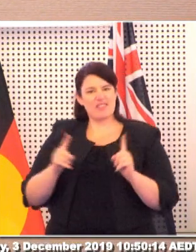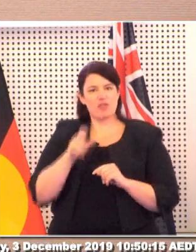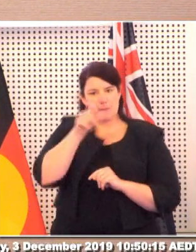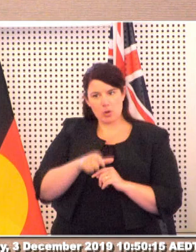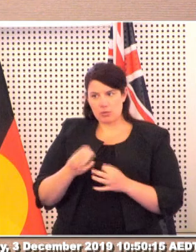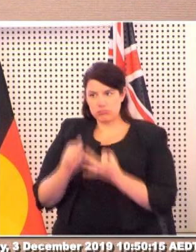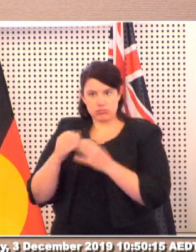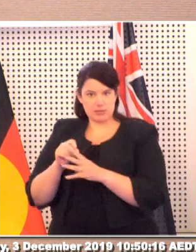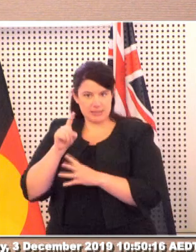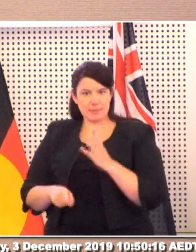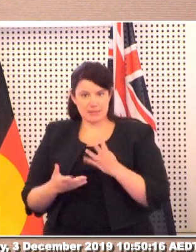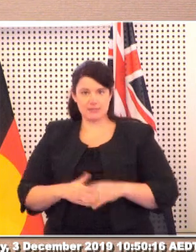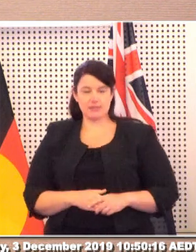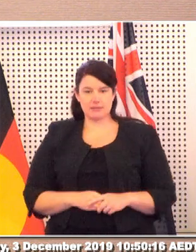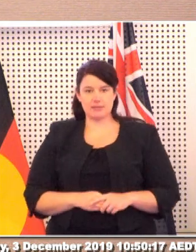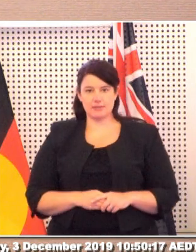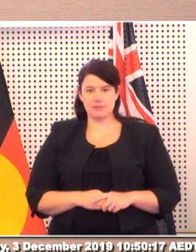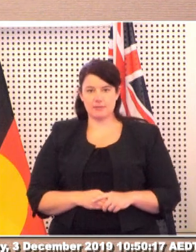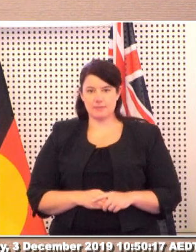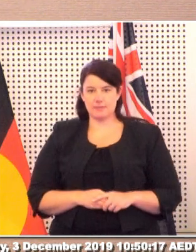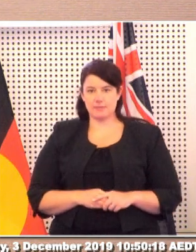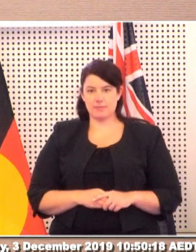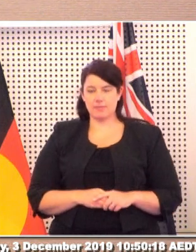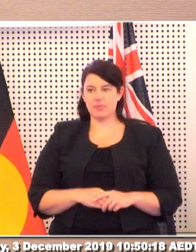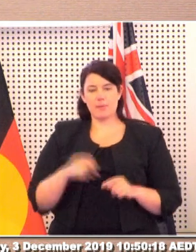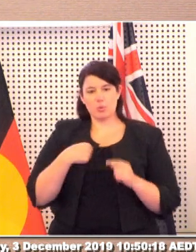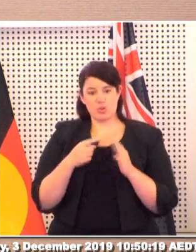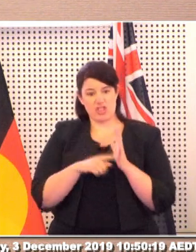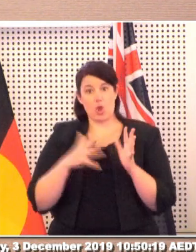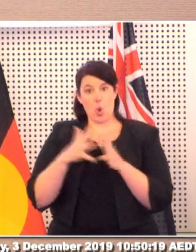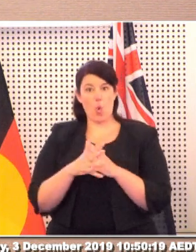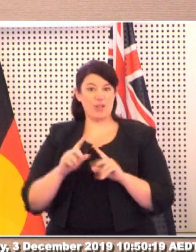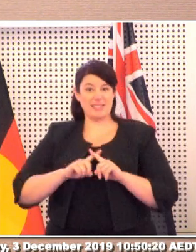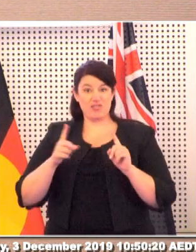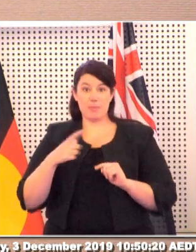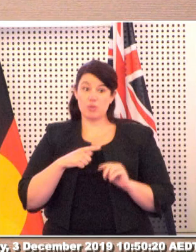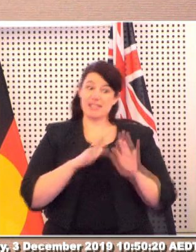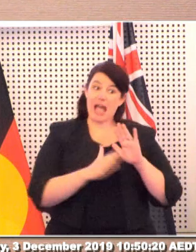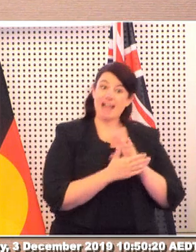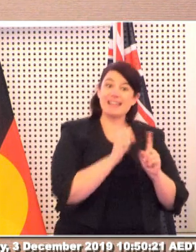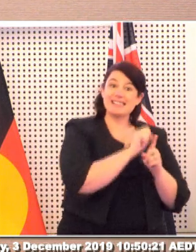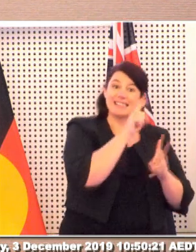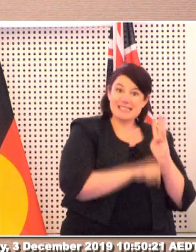that they can be held under this law because this sits in our Disability Act, not under our criminal law.